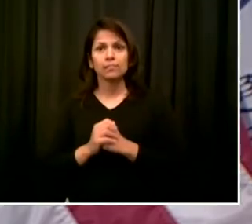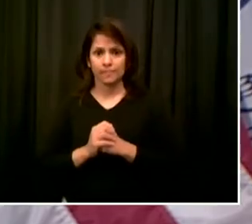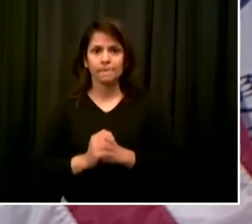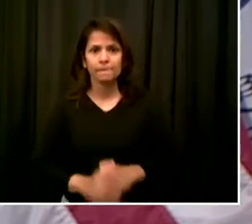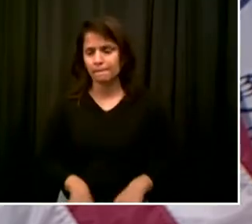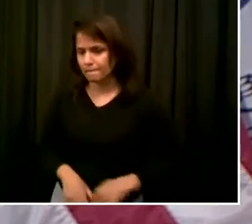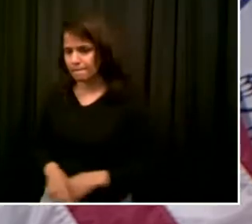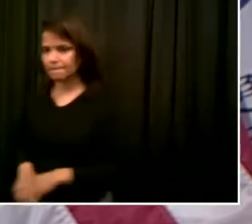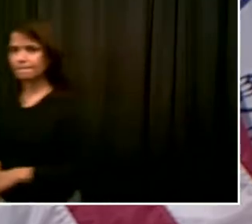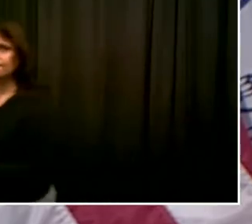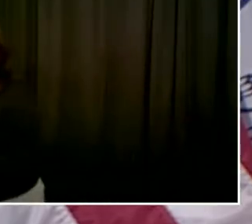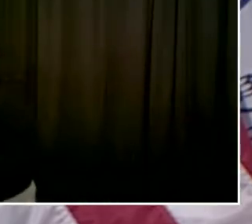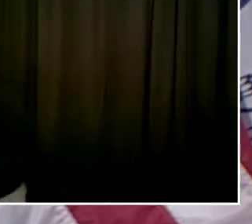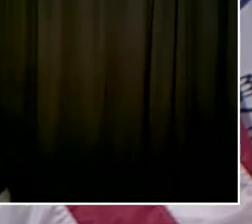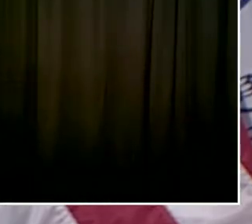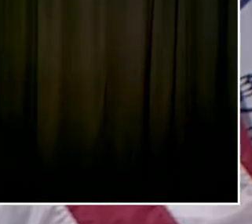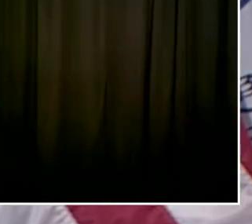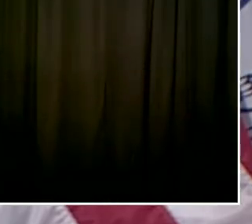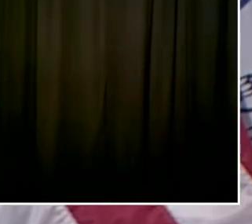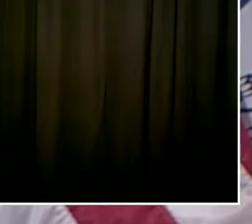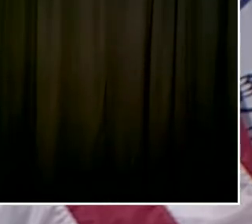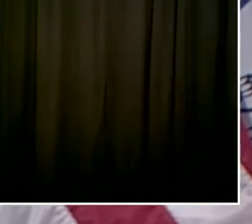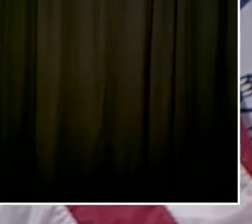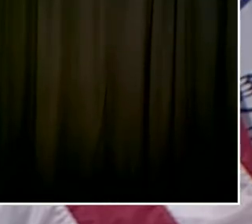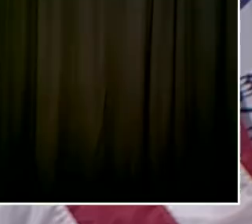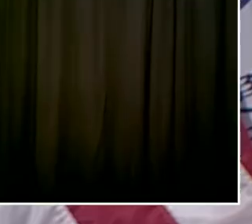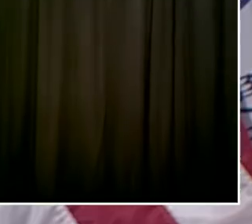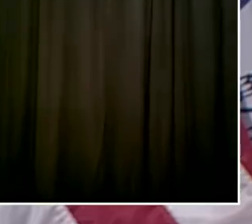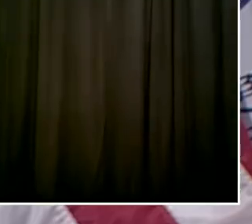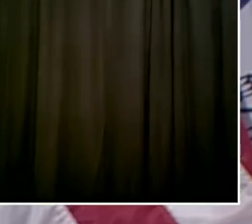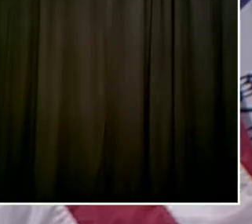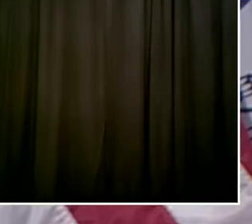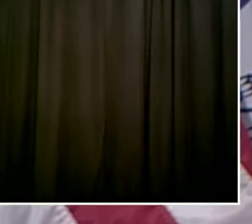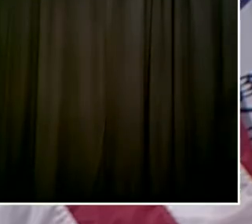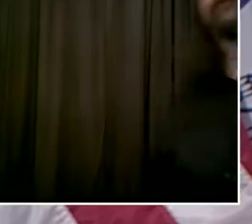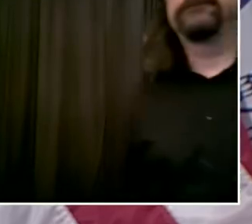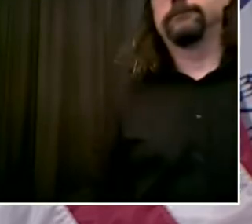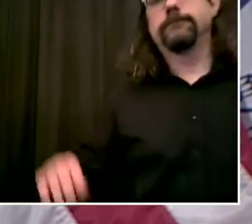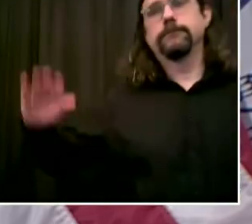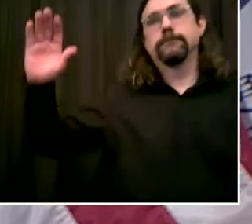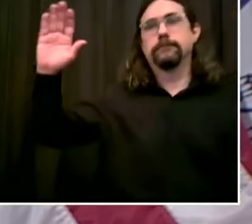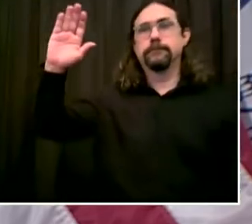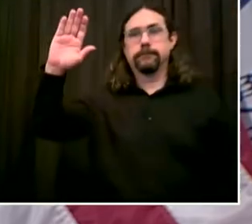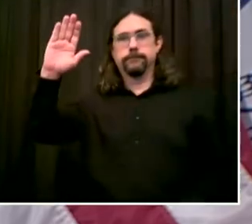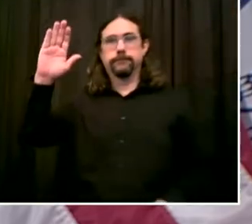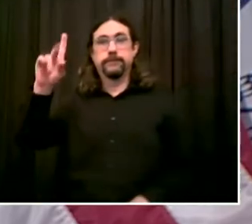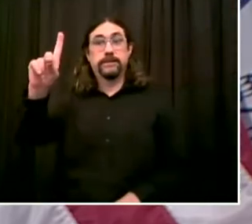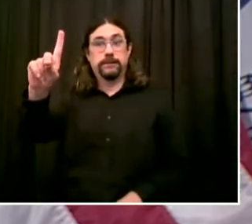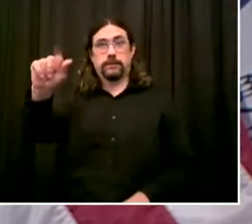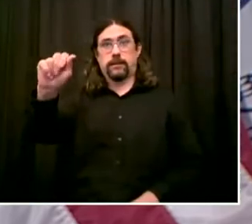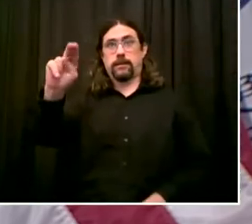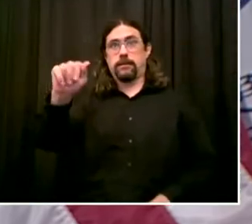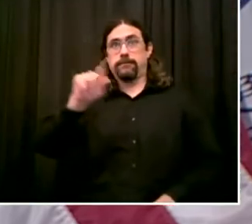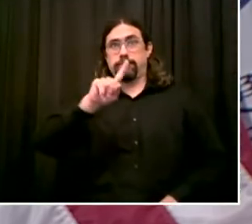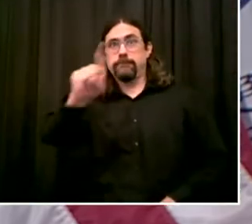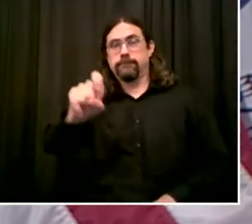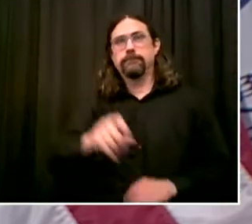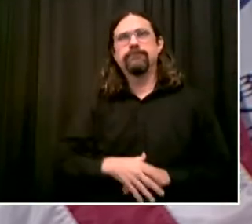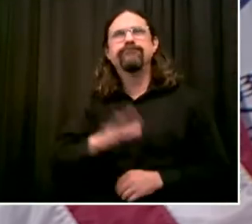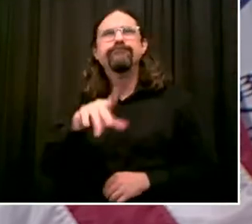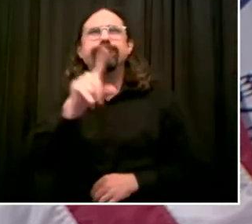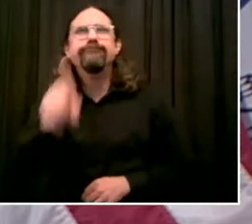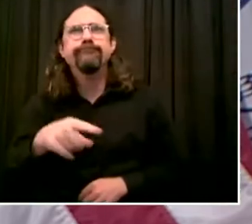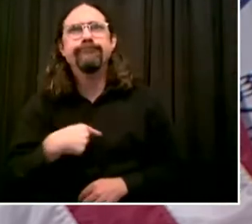HELLO, MR. MAYOR.